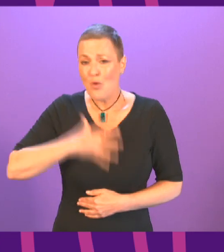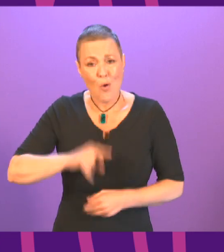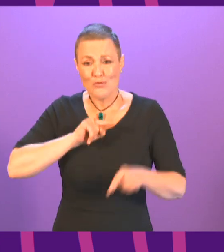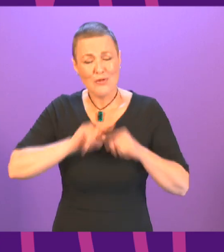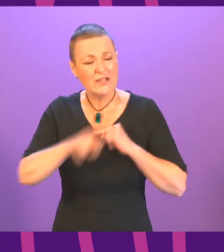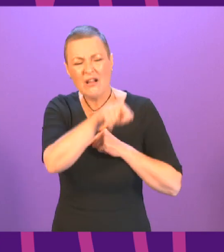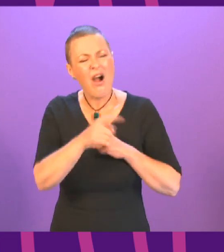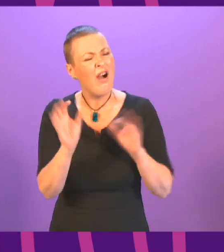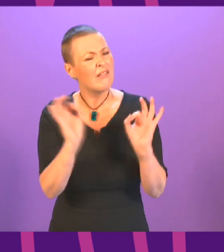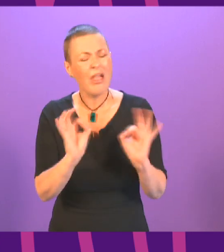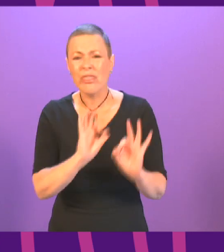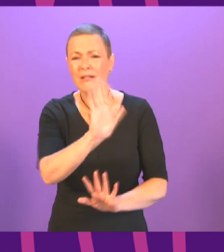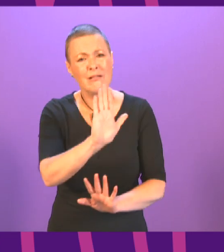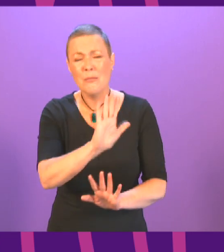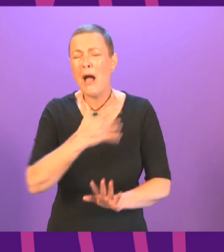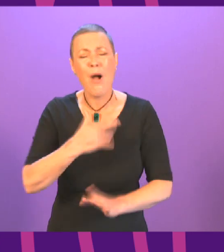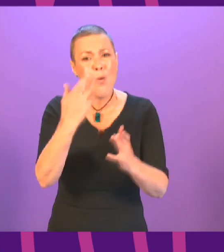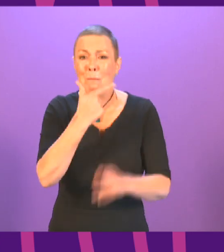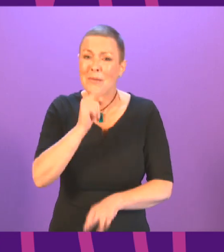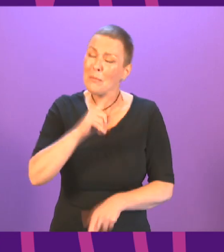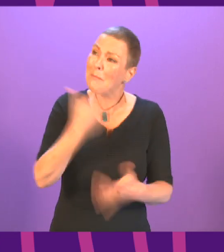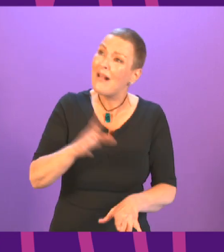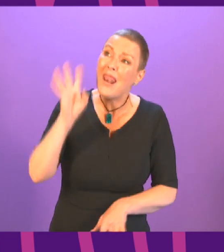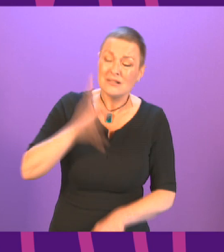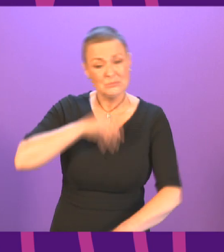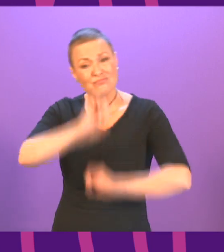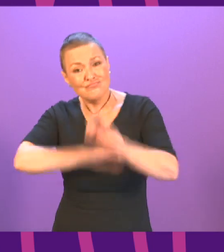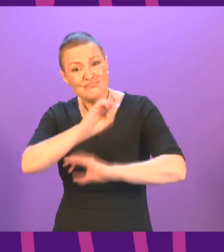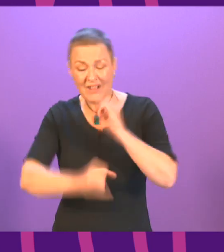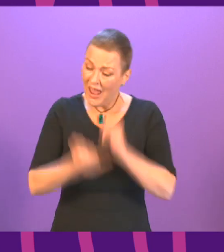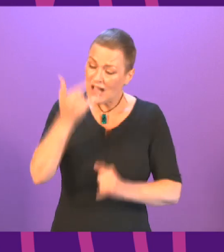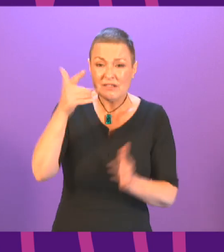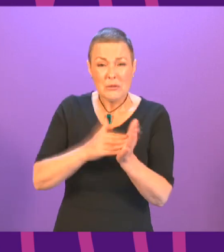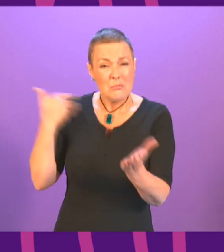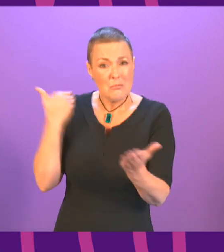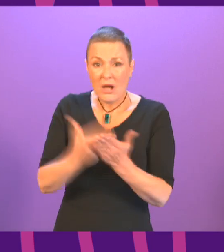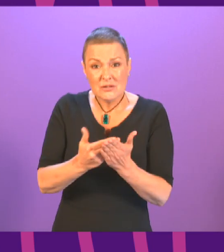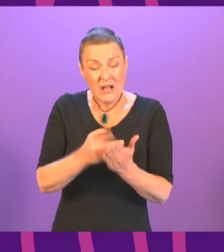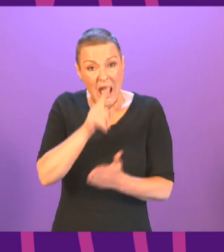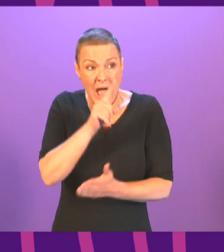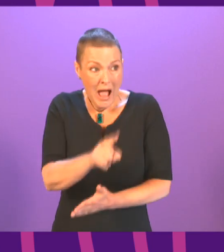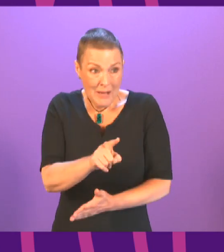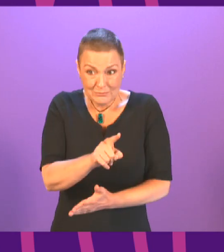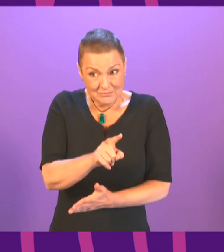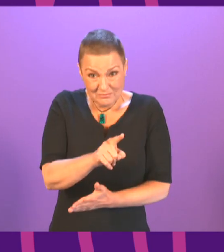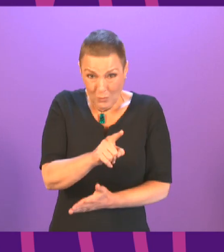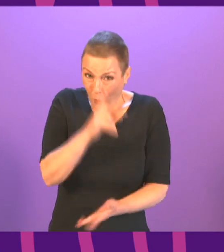just today but almost every day for the past seven months—do not get the sense that I